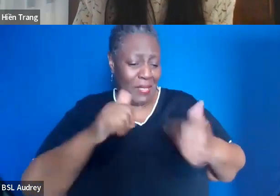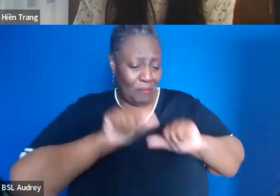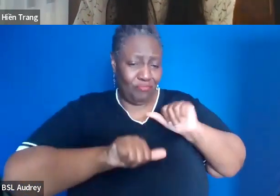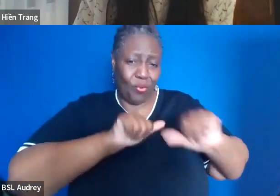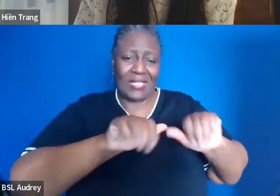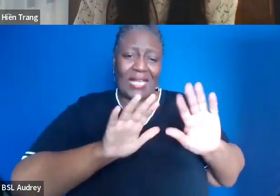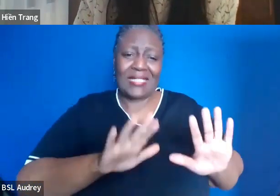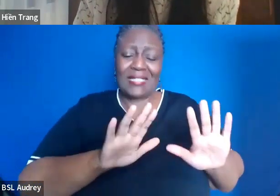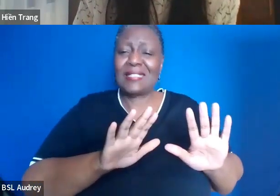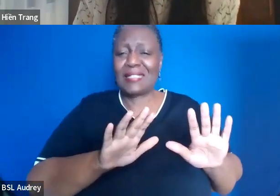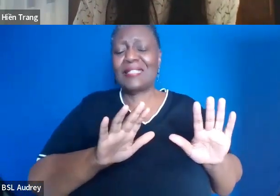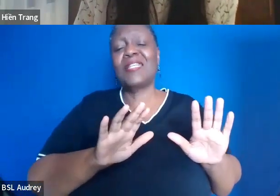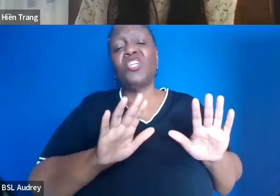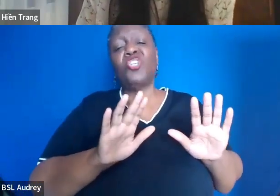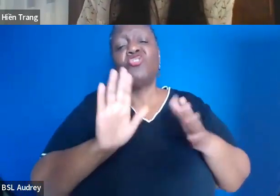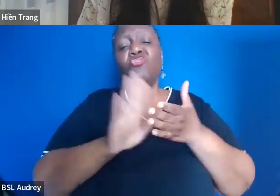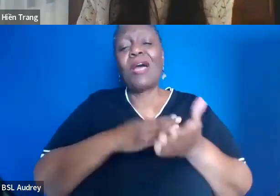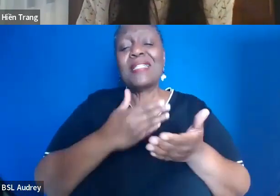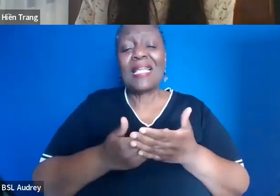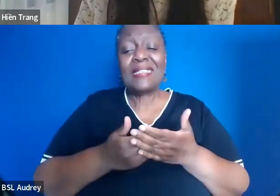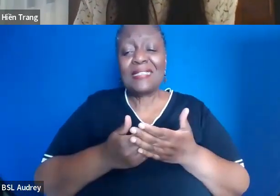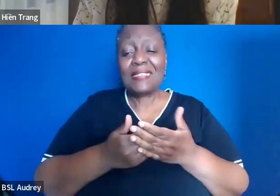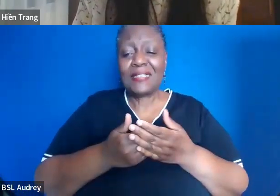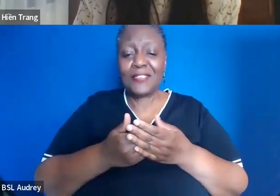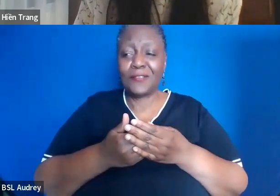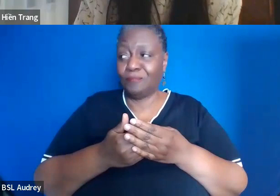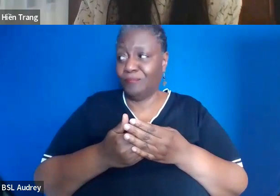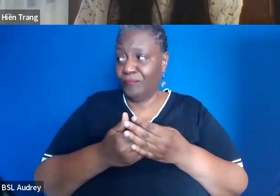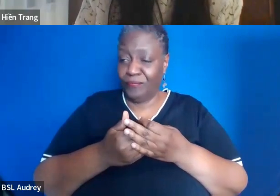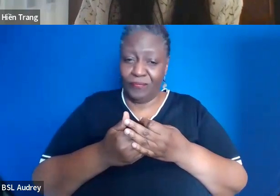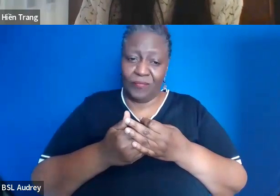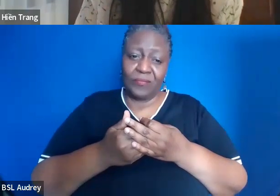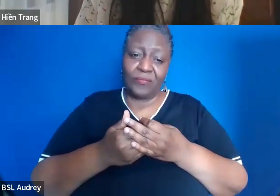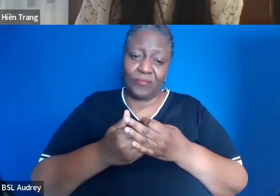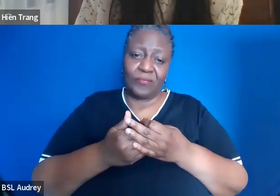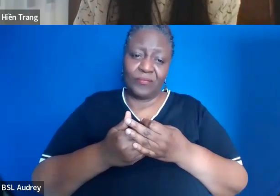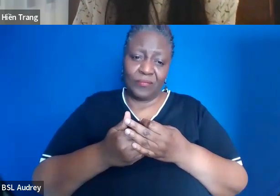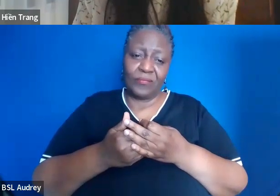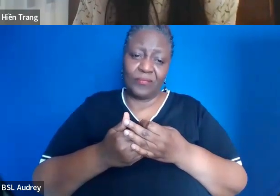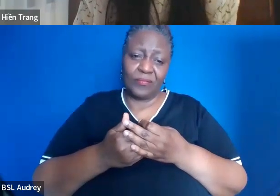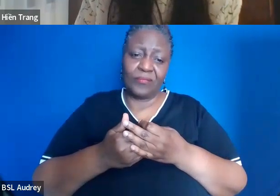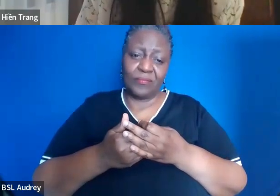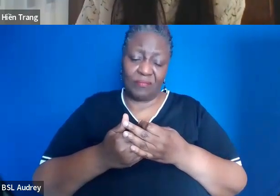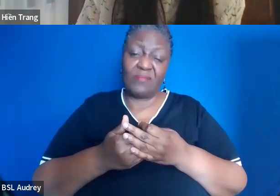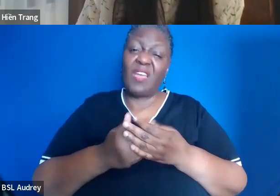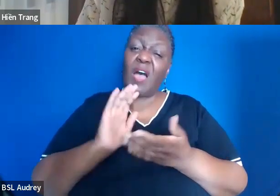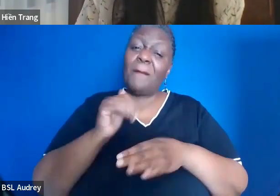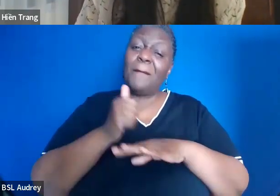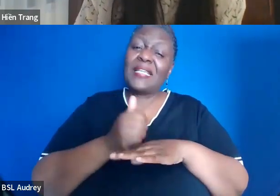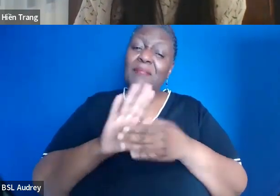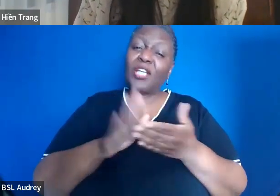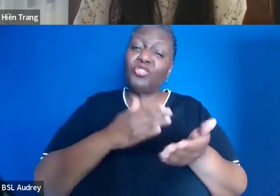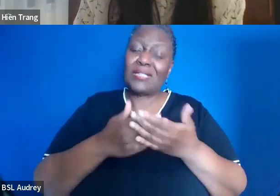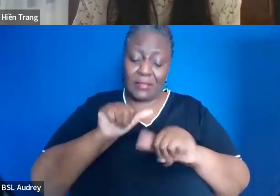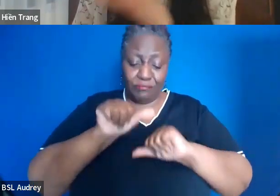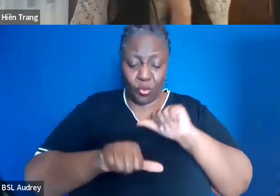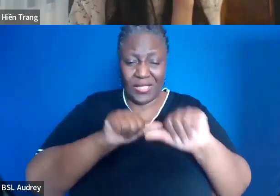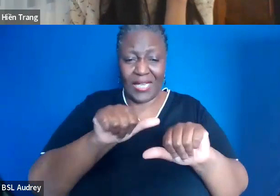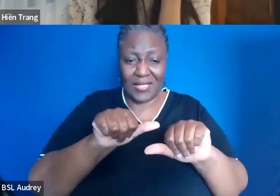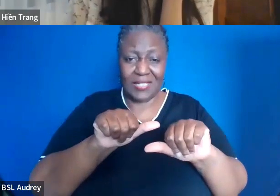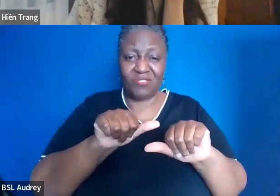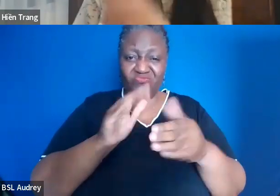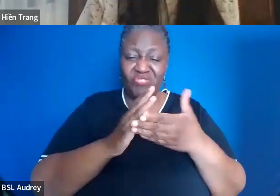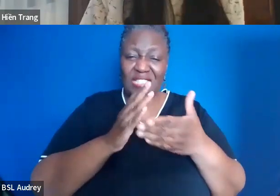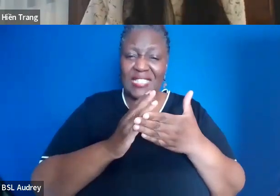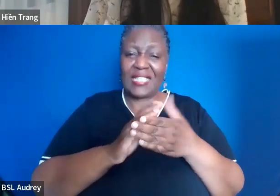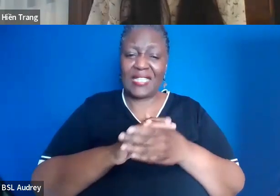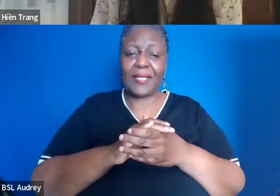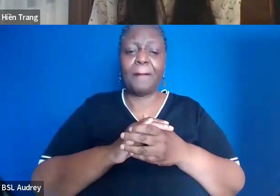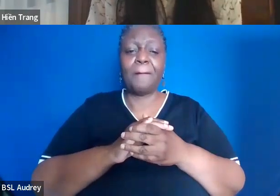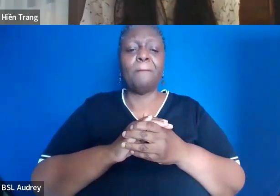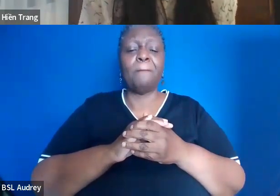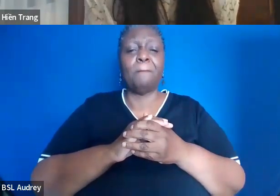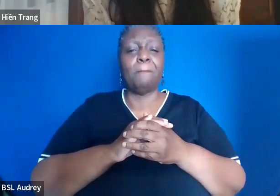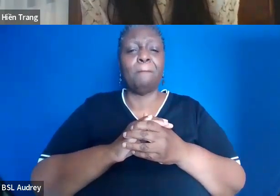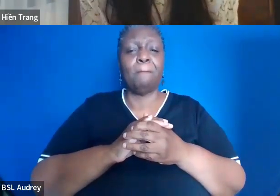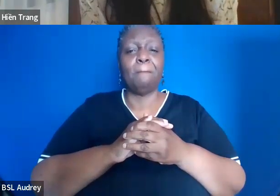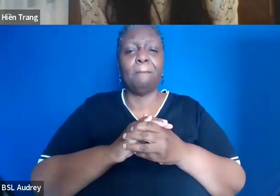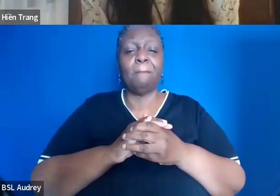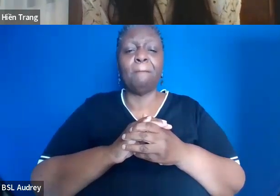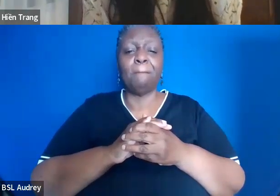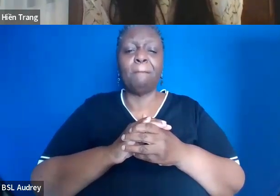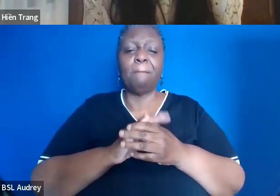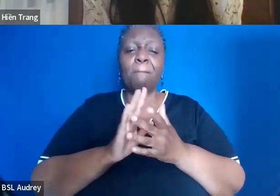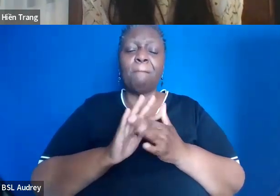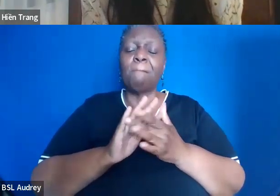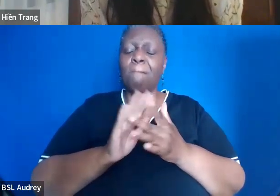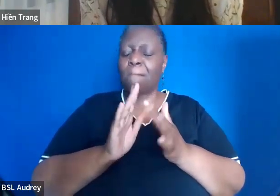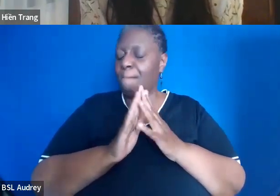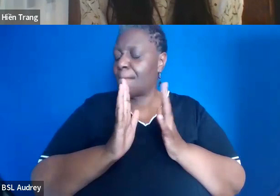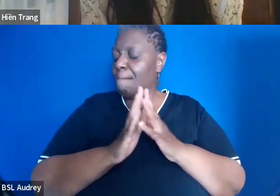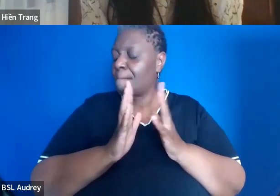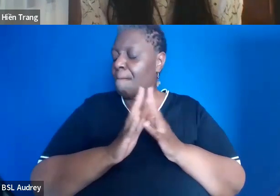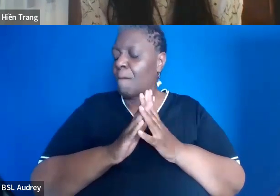translating um I based my translation process primarily on um for his name the Robert Bly